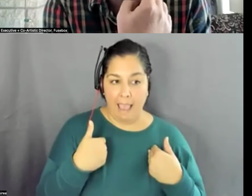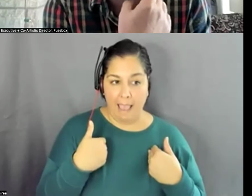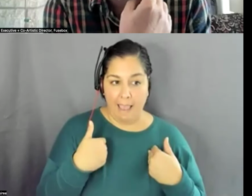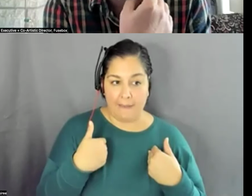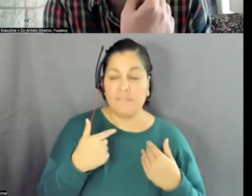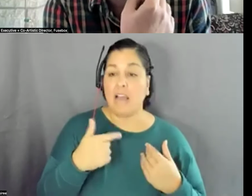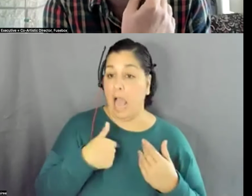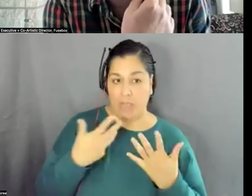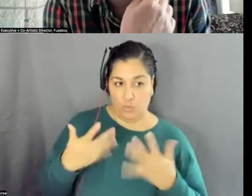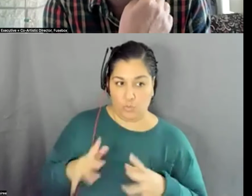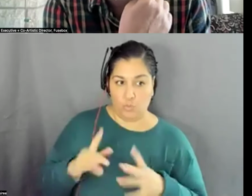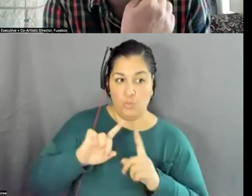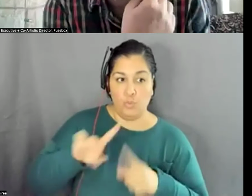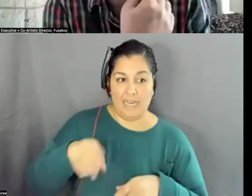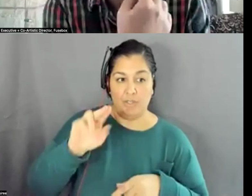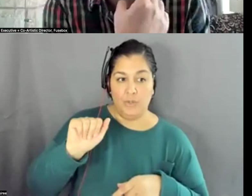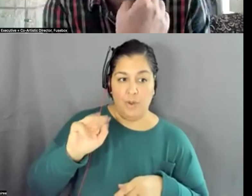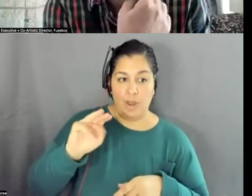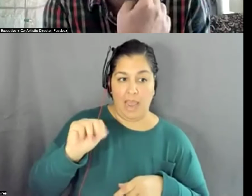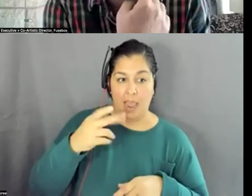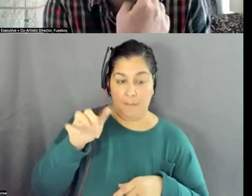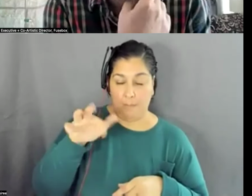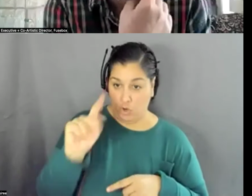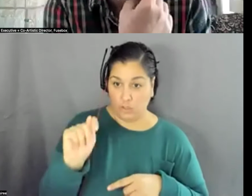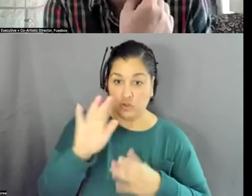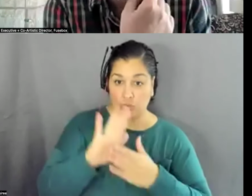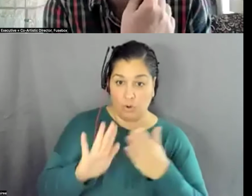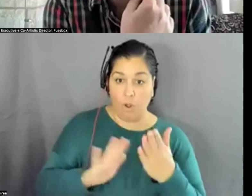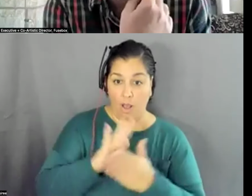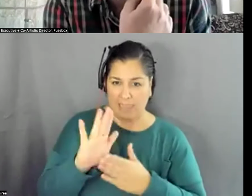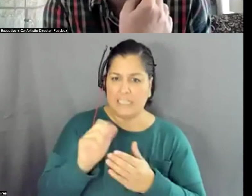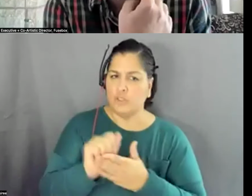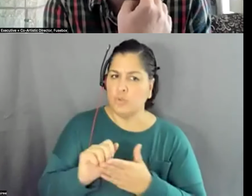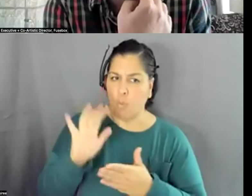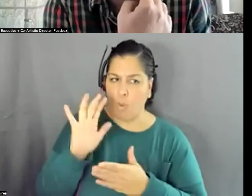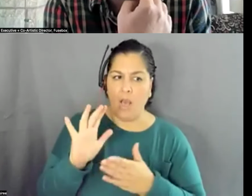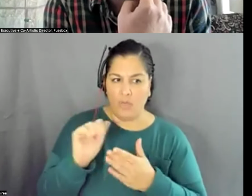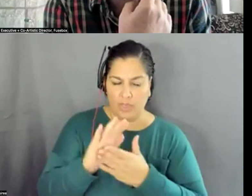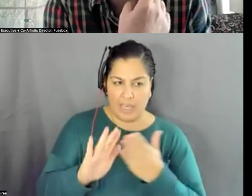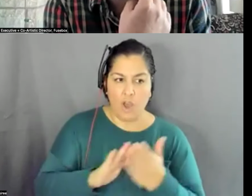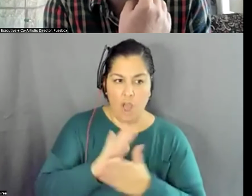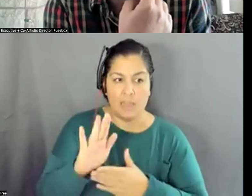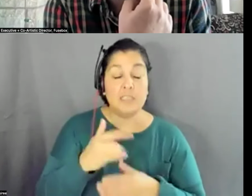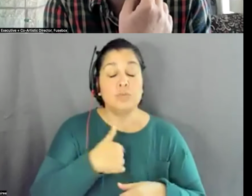It's a very wealthy college. And and I was also working at UMass at Amherst,